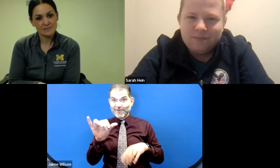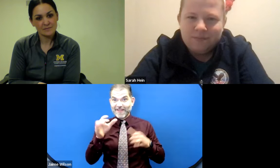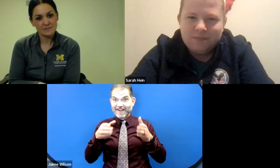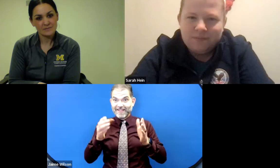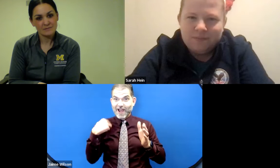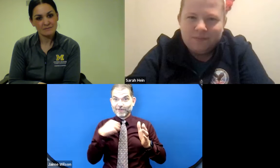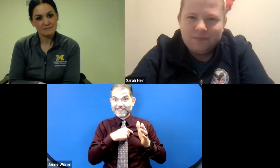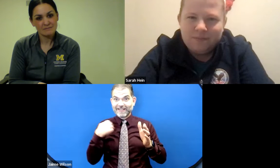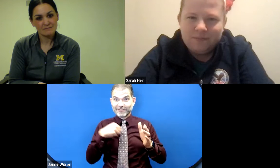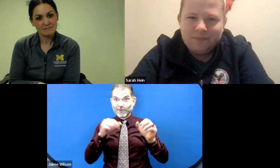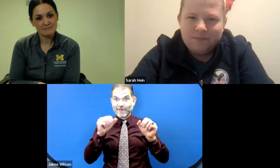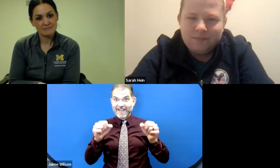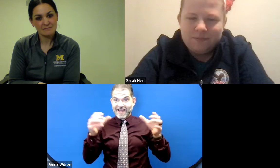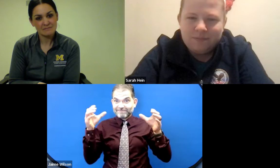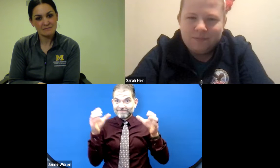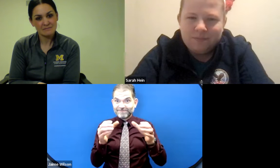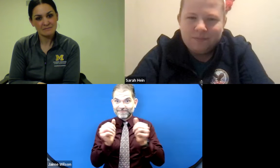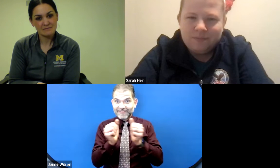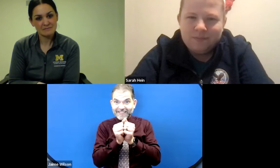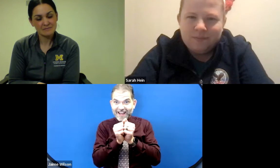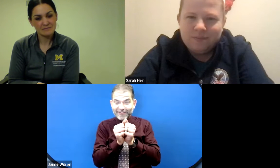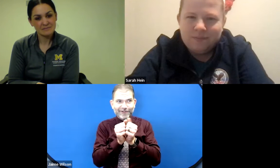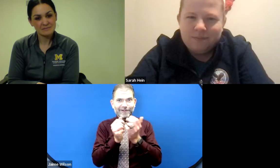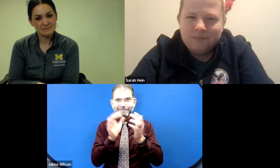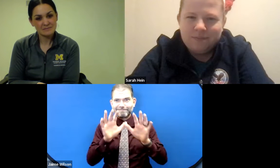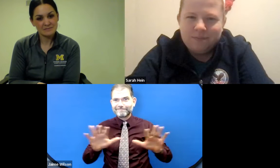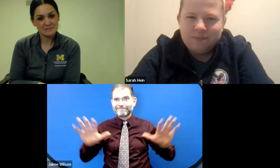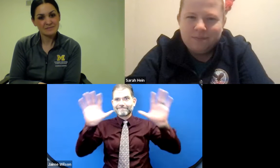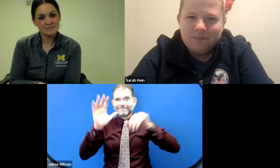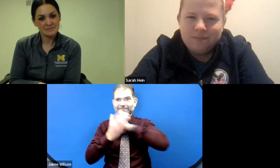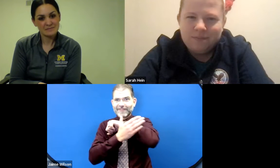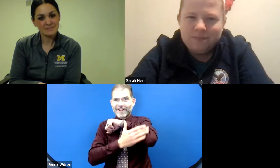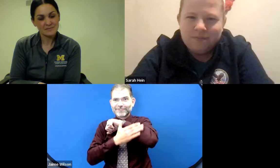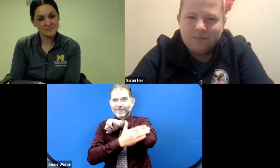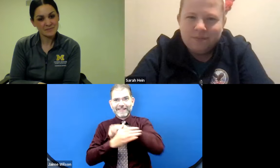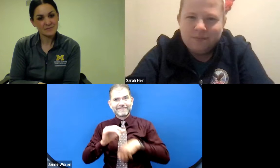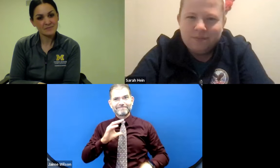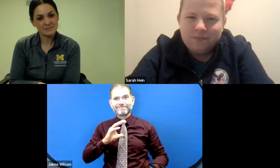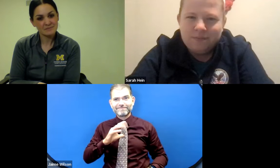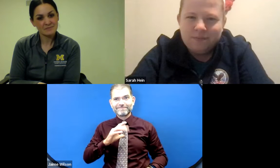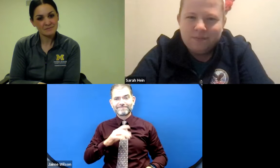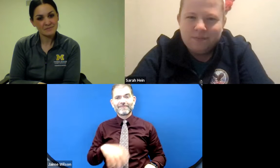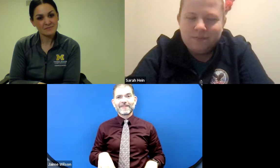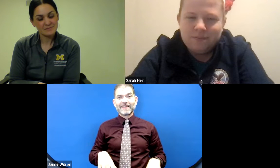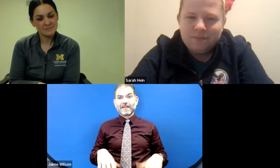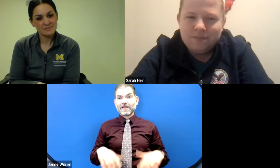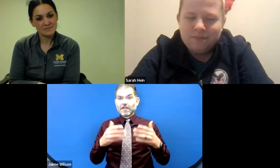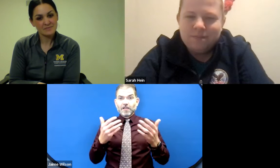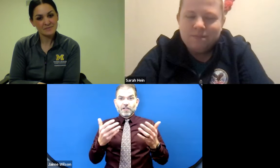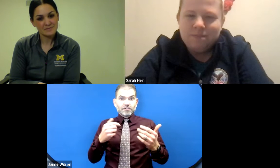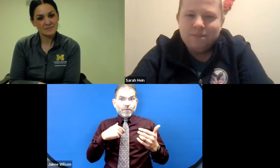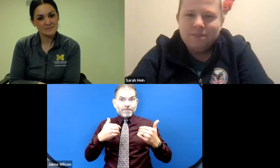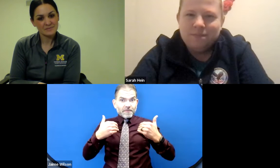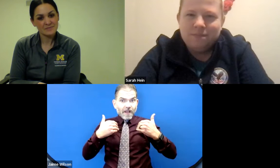ASL Interpreter: Does the technology that allows us to be able to get together in this space all over the country. How fascinating!